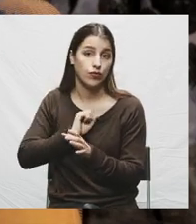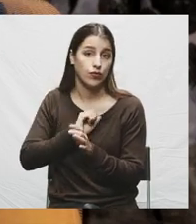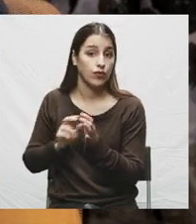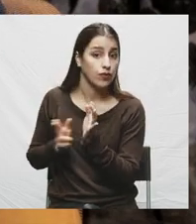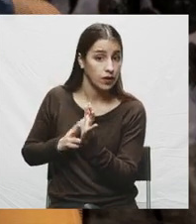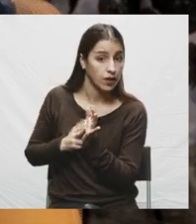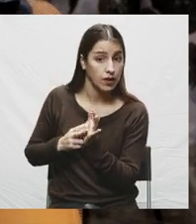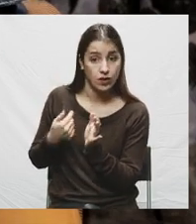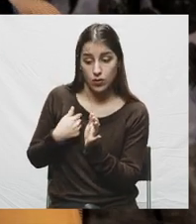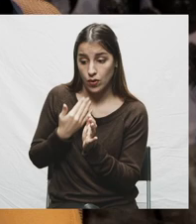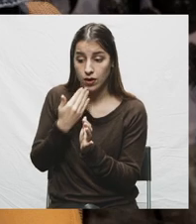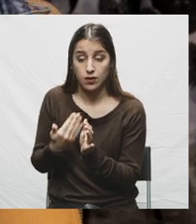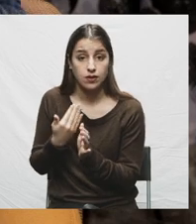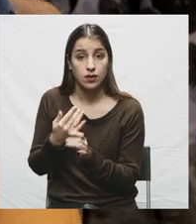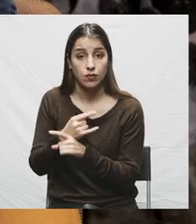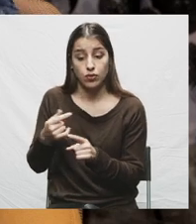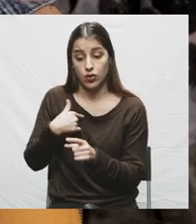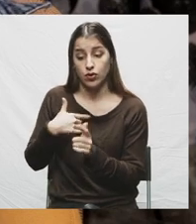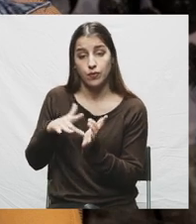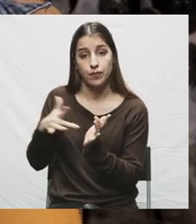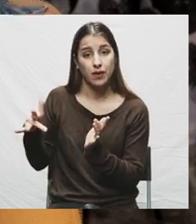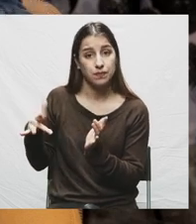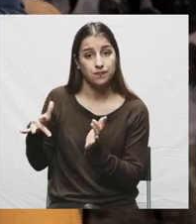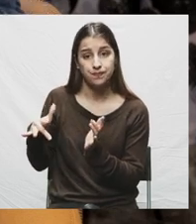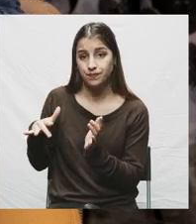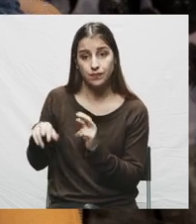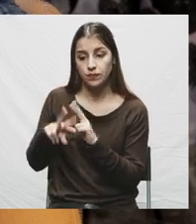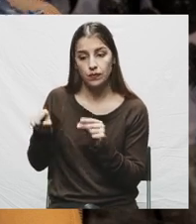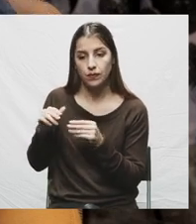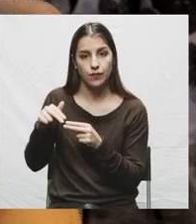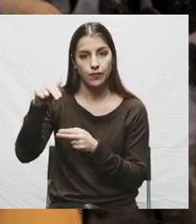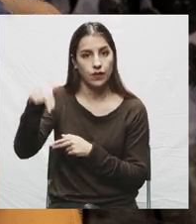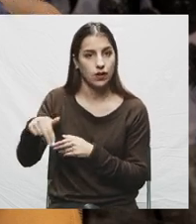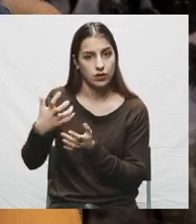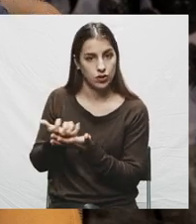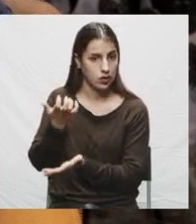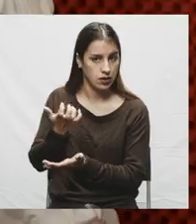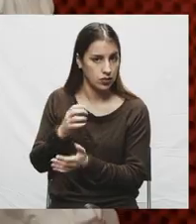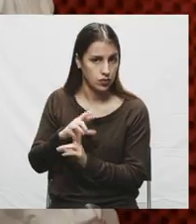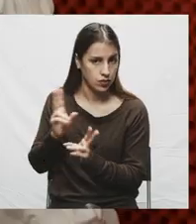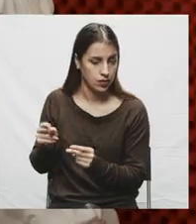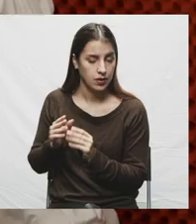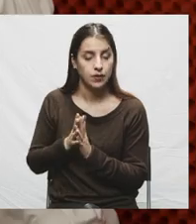I think, what I am today as a dancer, there It wouldn’t have happened. — It wouldn’t have stood out.